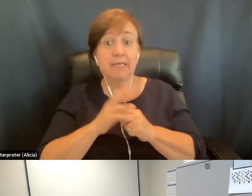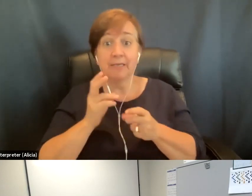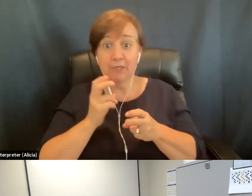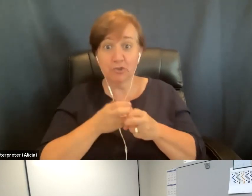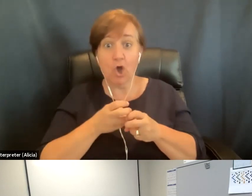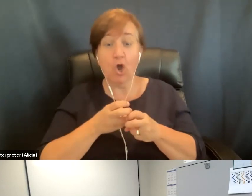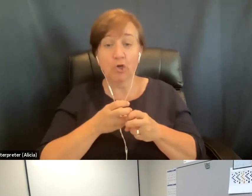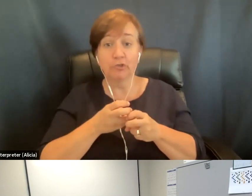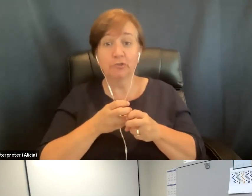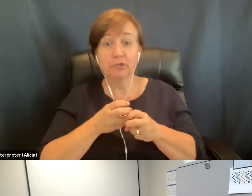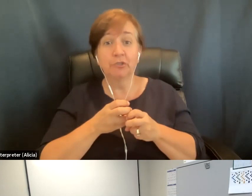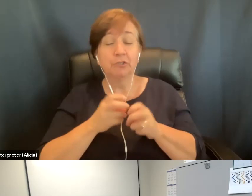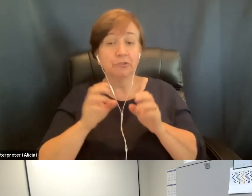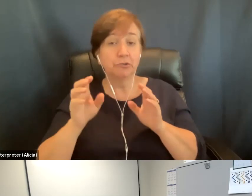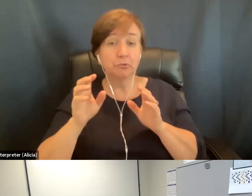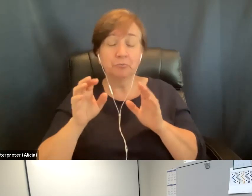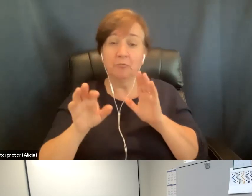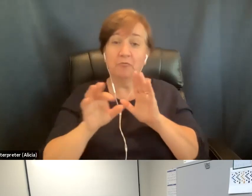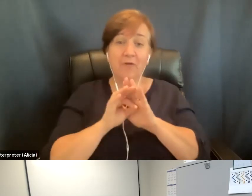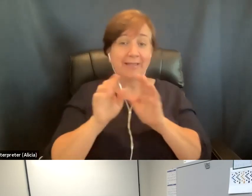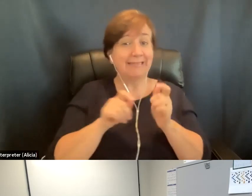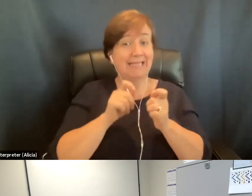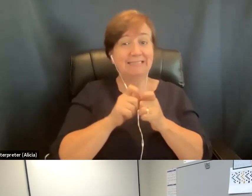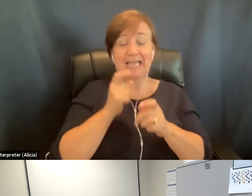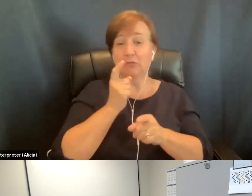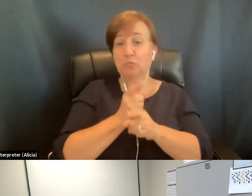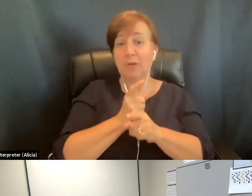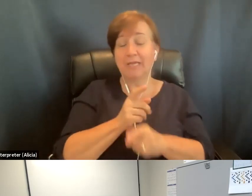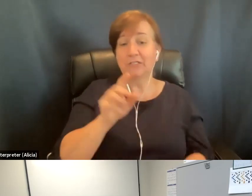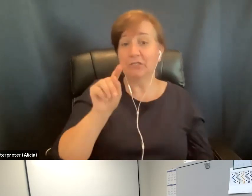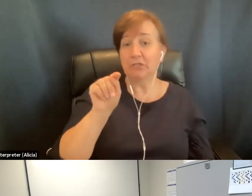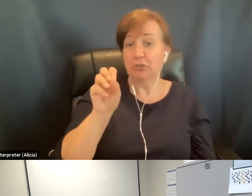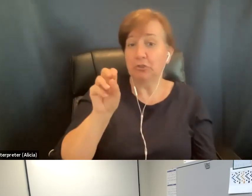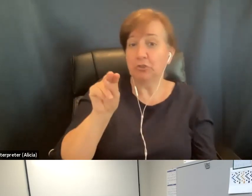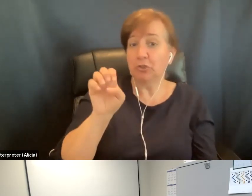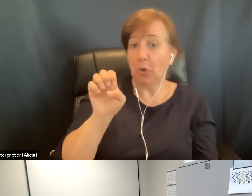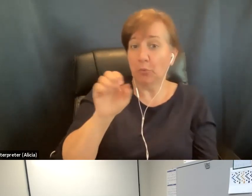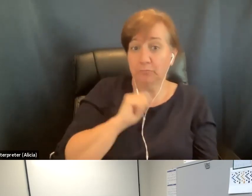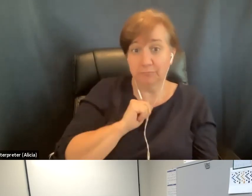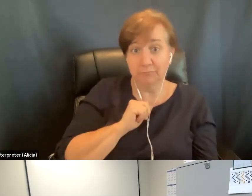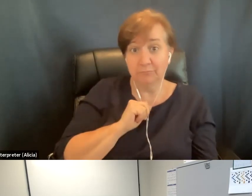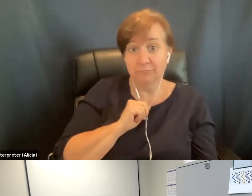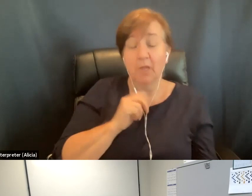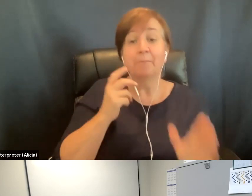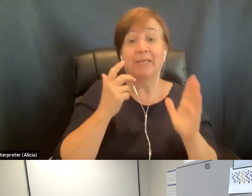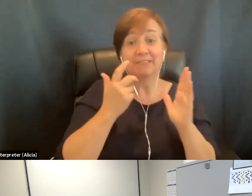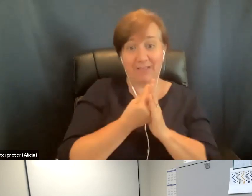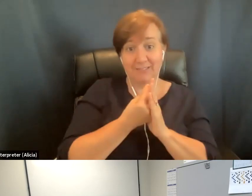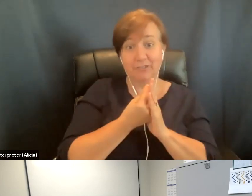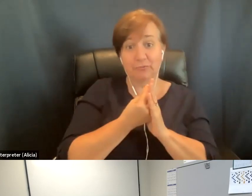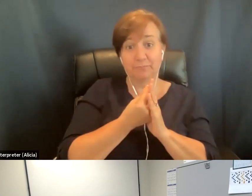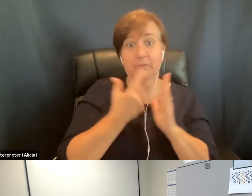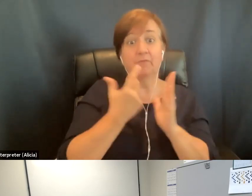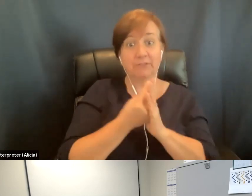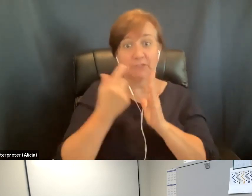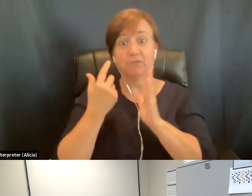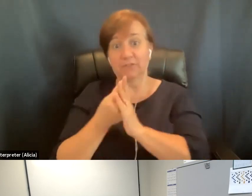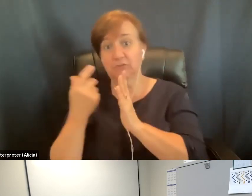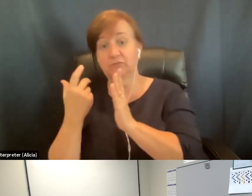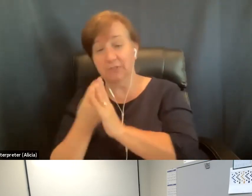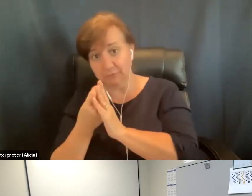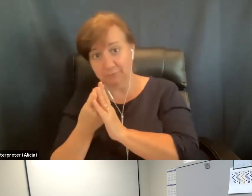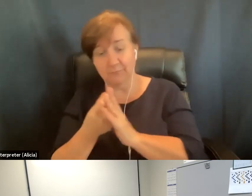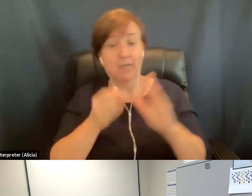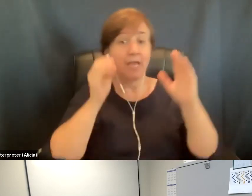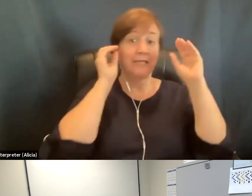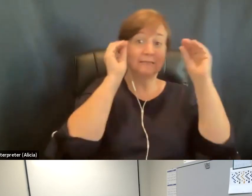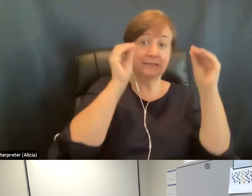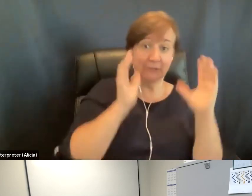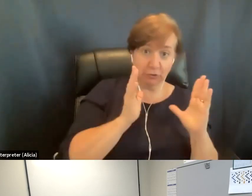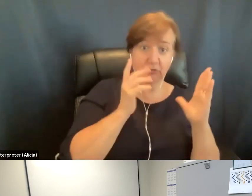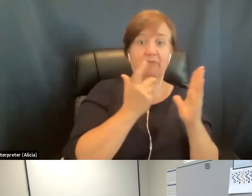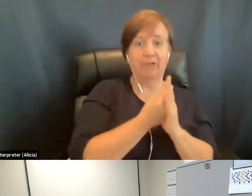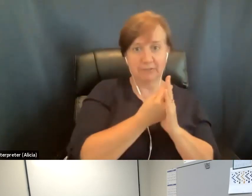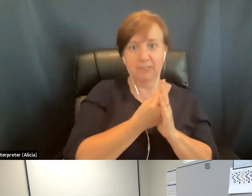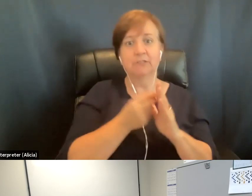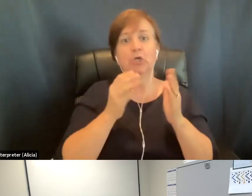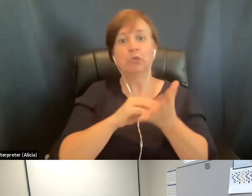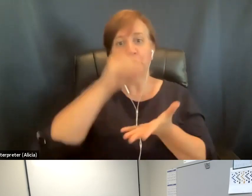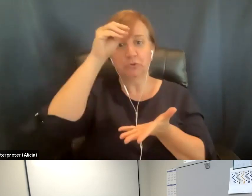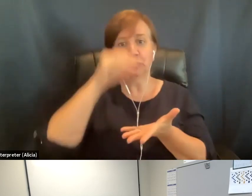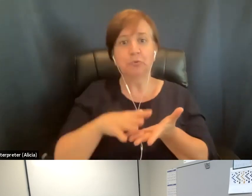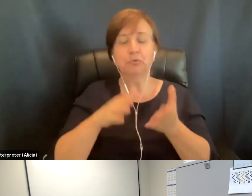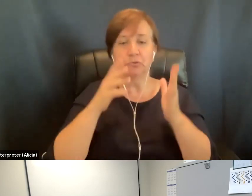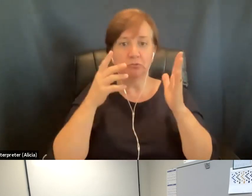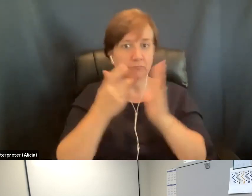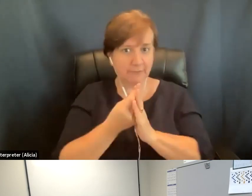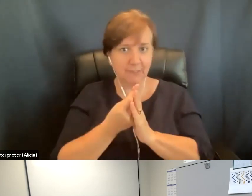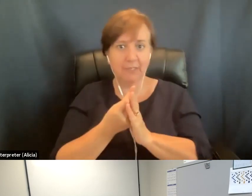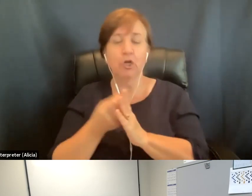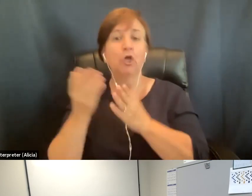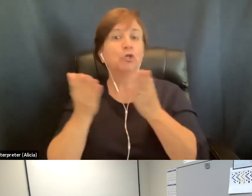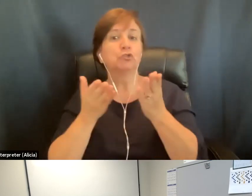Dr. Elsa Villarino: to strike the right tone, I think that, of course, vaccination vaccination vaccination that vaccination of the teachers vaccination of the students vaccination of the service workers that are in the campus.